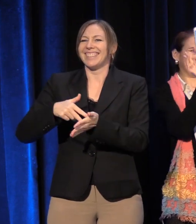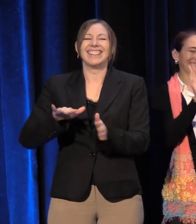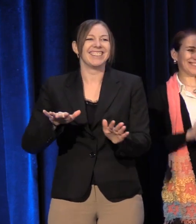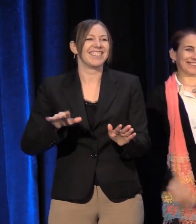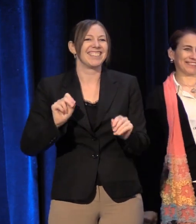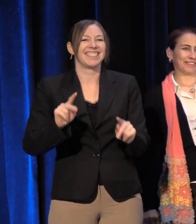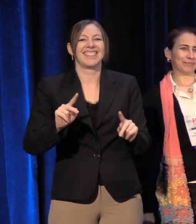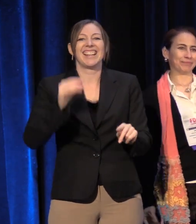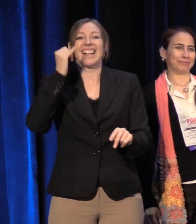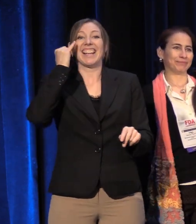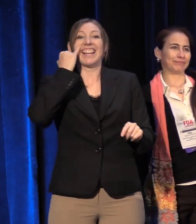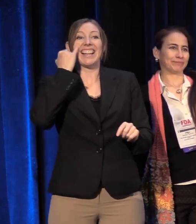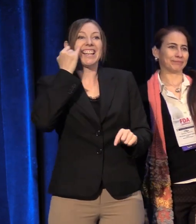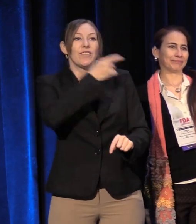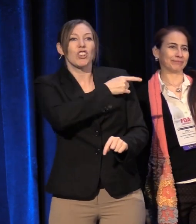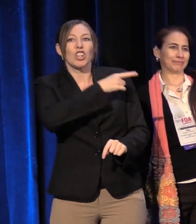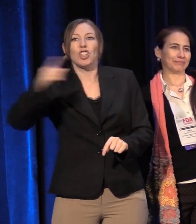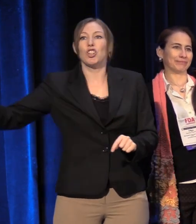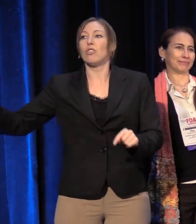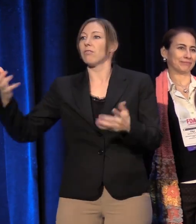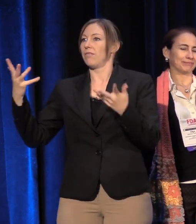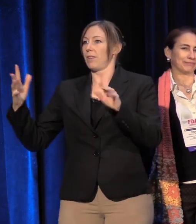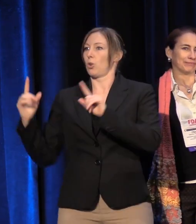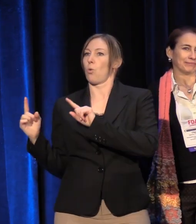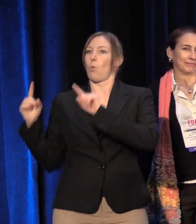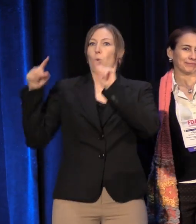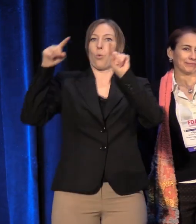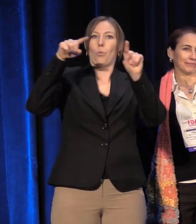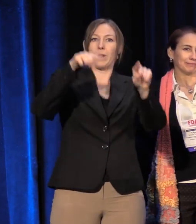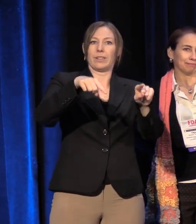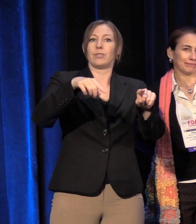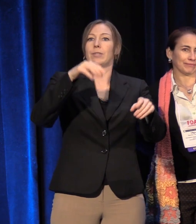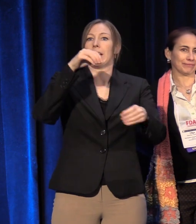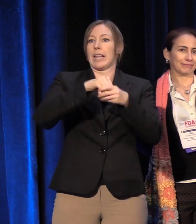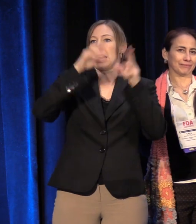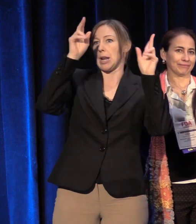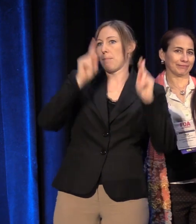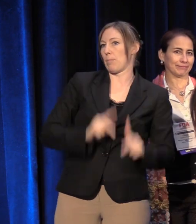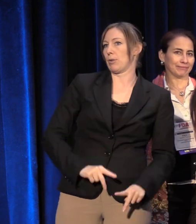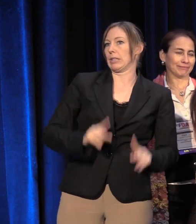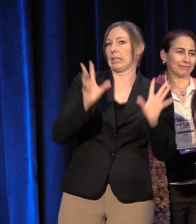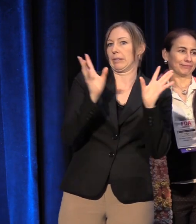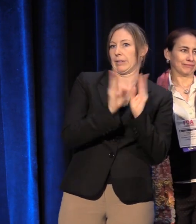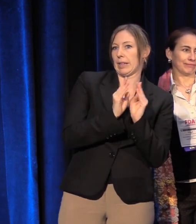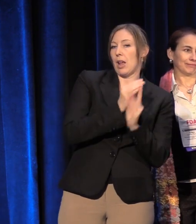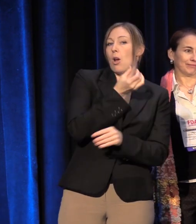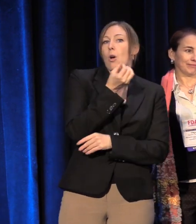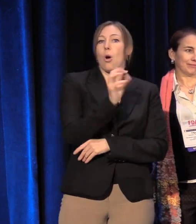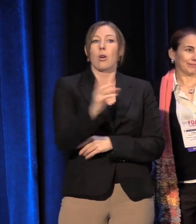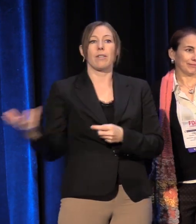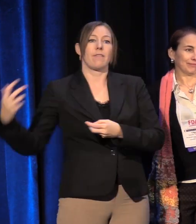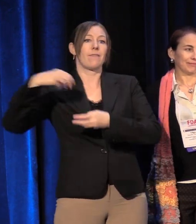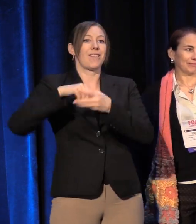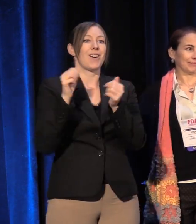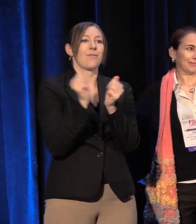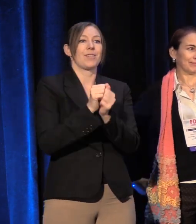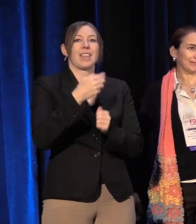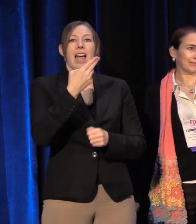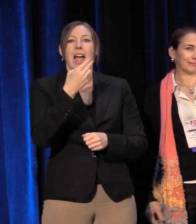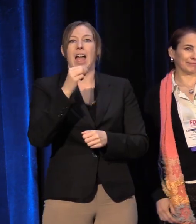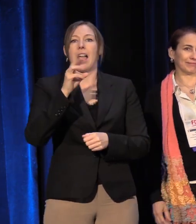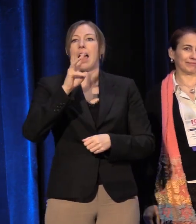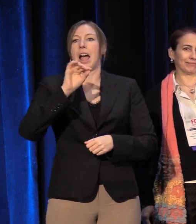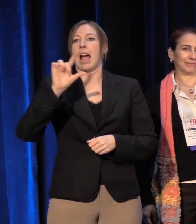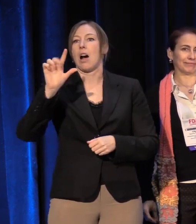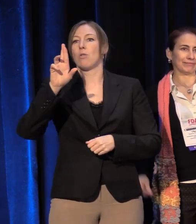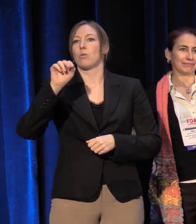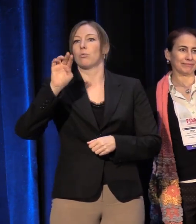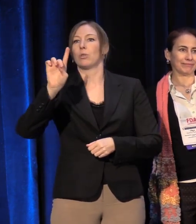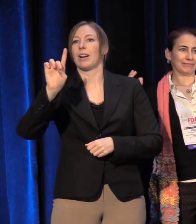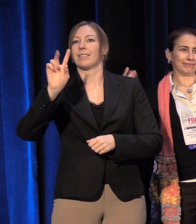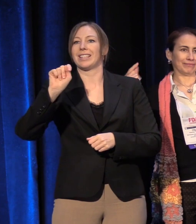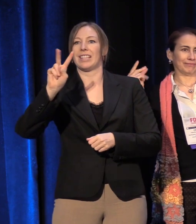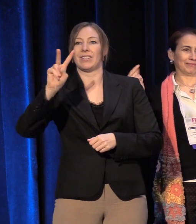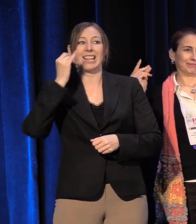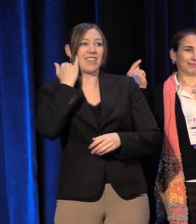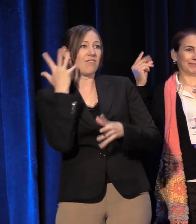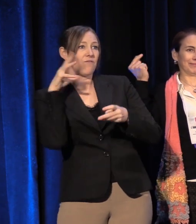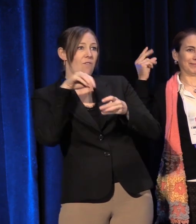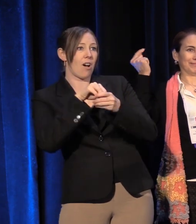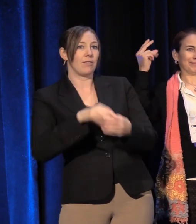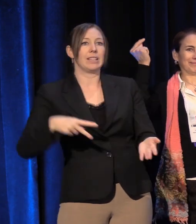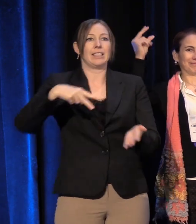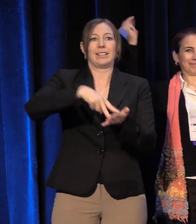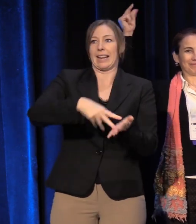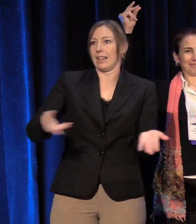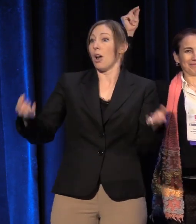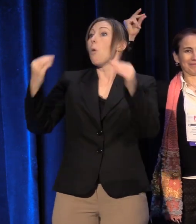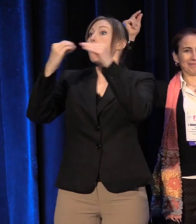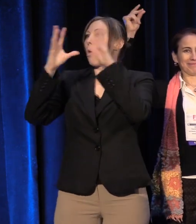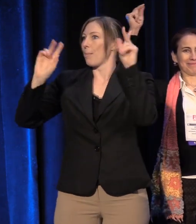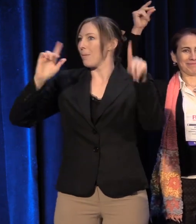If you have attended one of our in-person convenings or participated via livestream on HowlRoundTV, also stand, stand up as well. Okay, so we got more people, great.